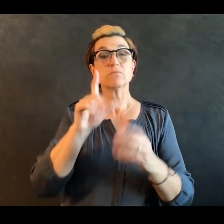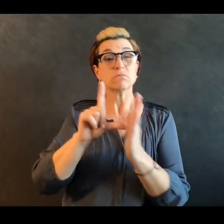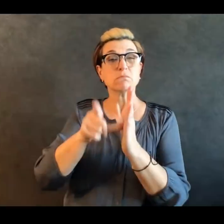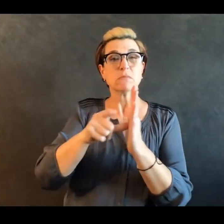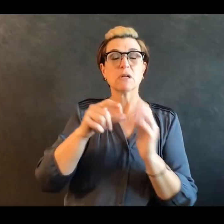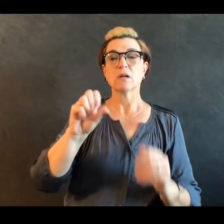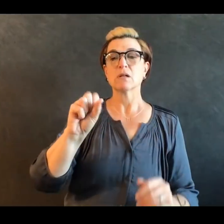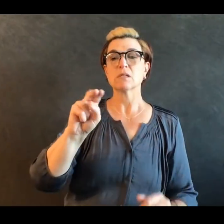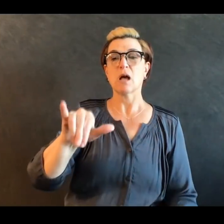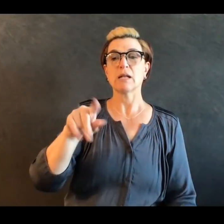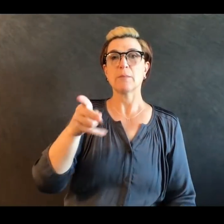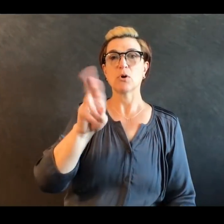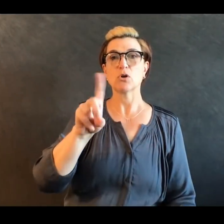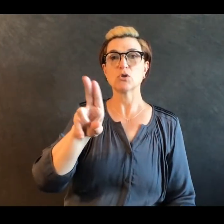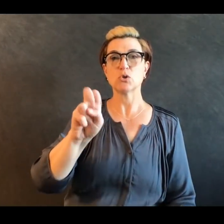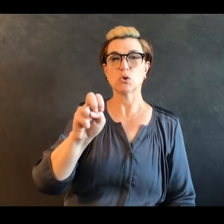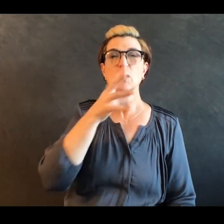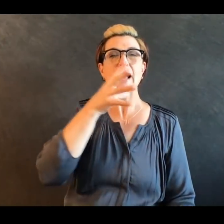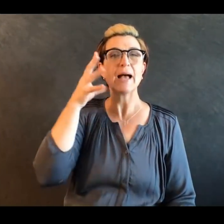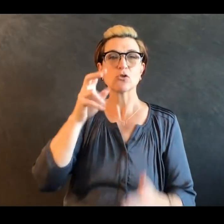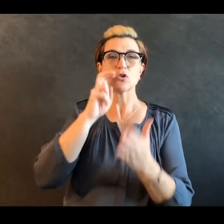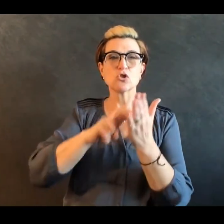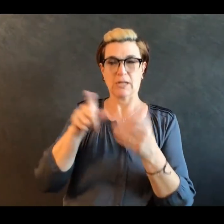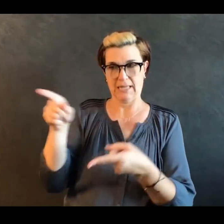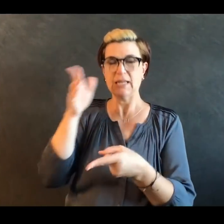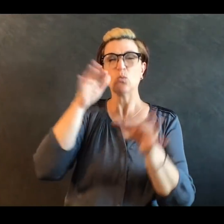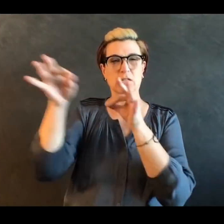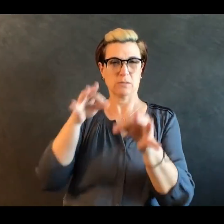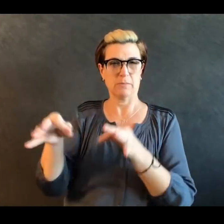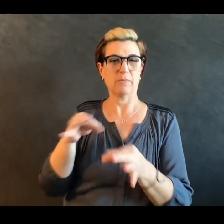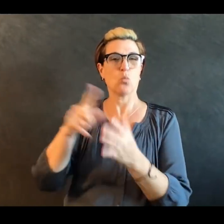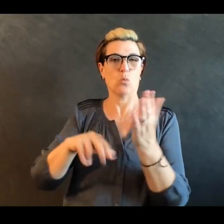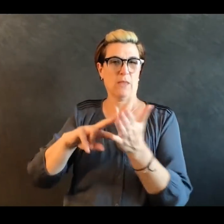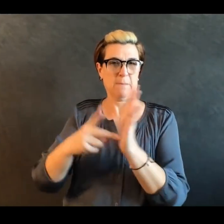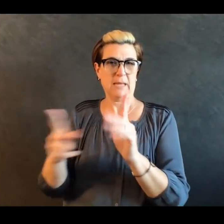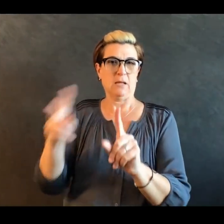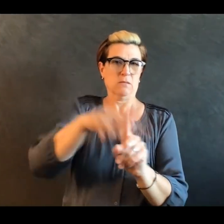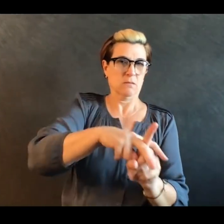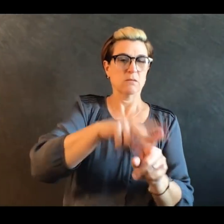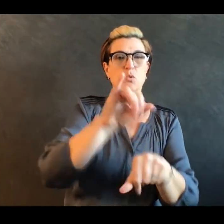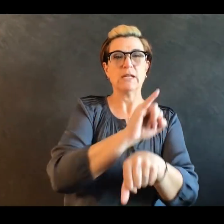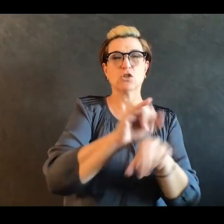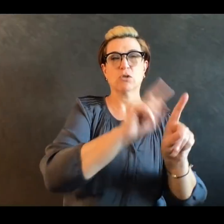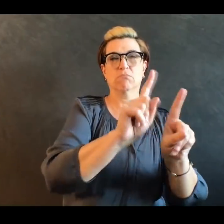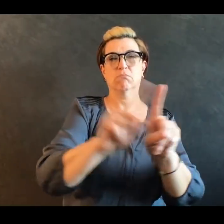elaborate on how these guidelines apply to our nation's dedicated workers in the